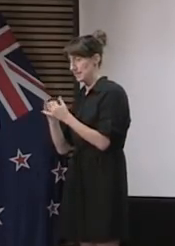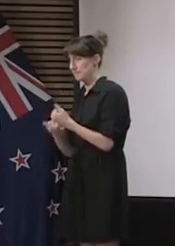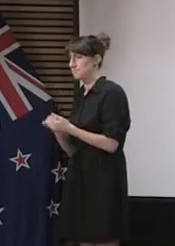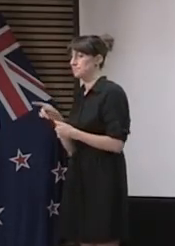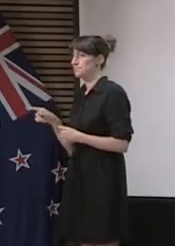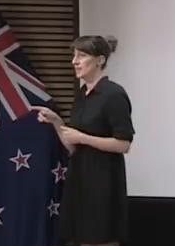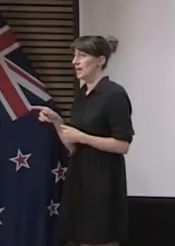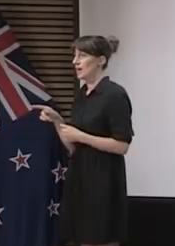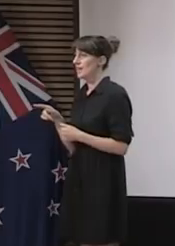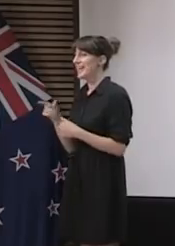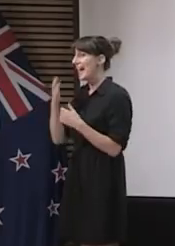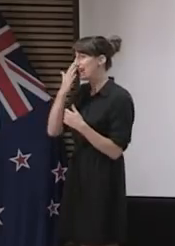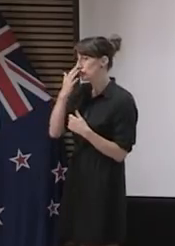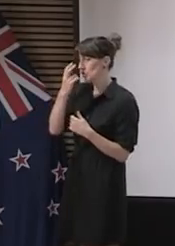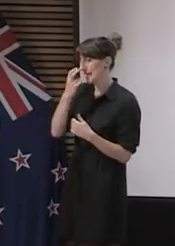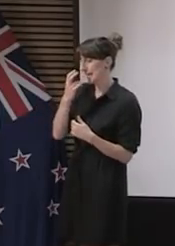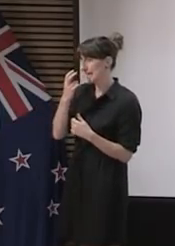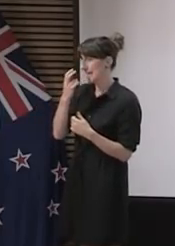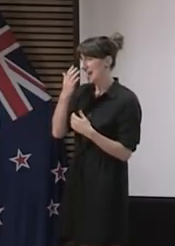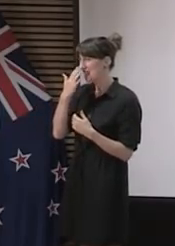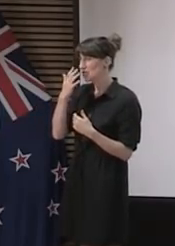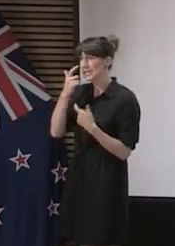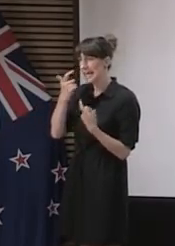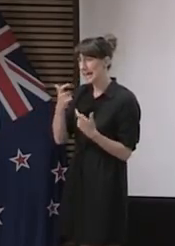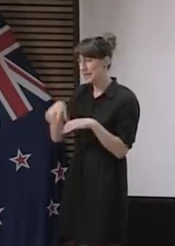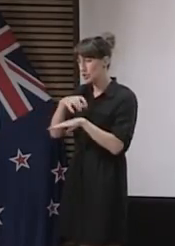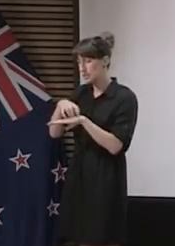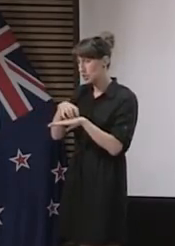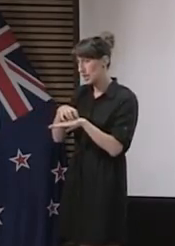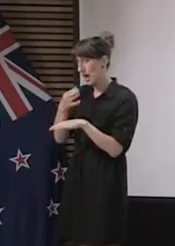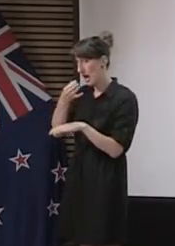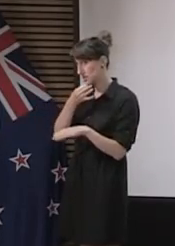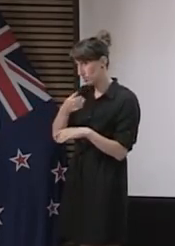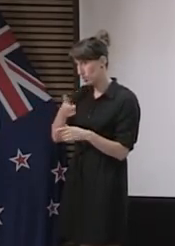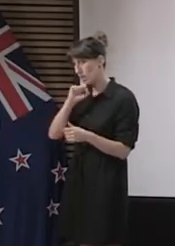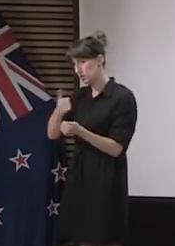care association tolook for their support in usdoing that and we will be verycareful